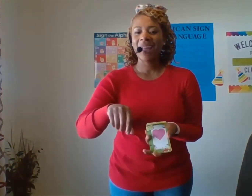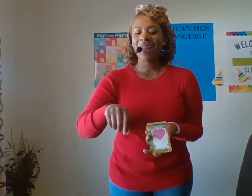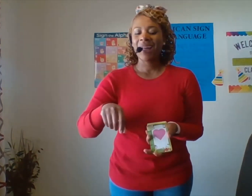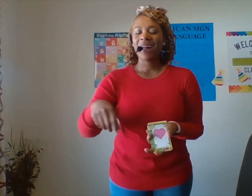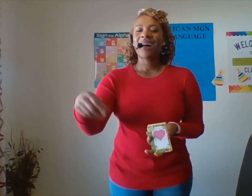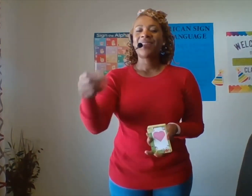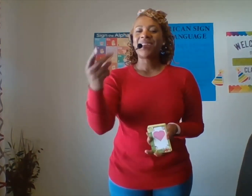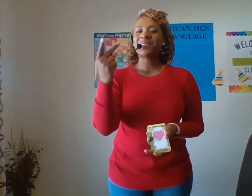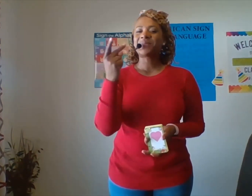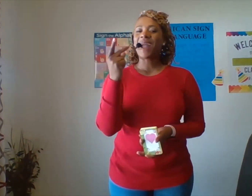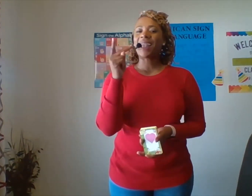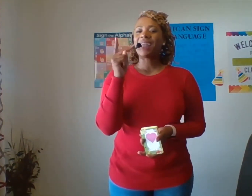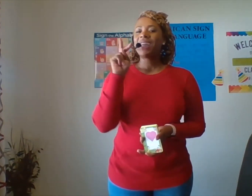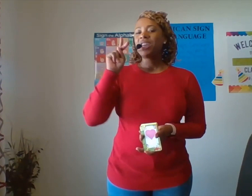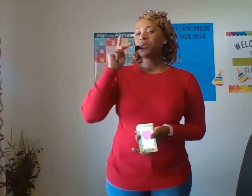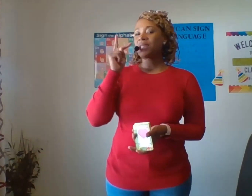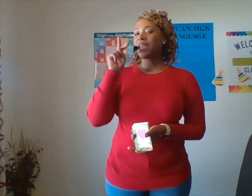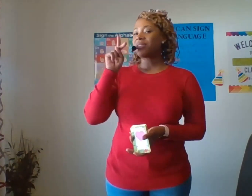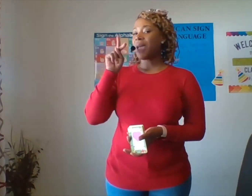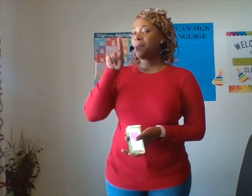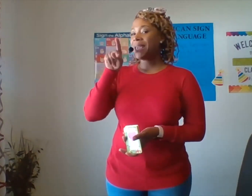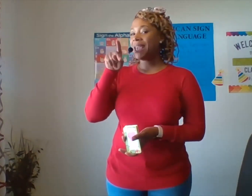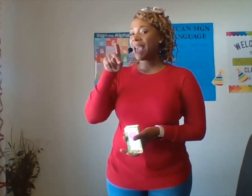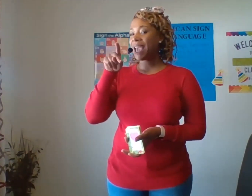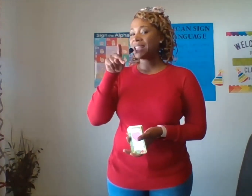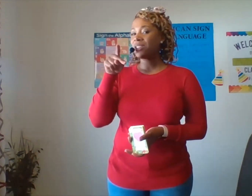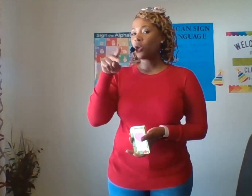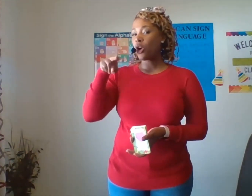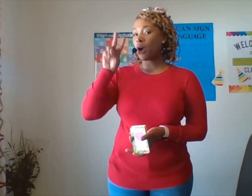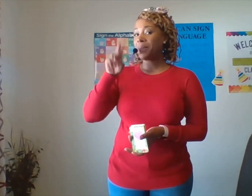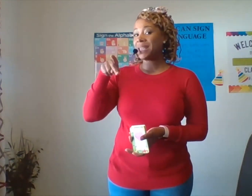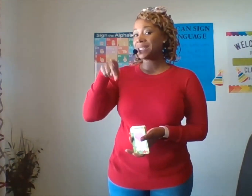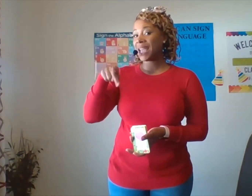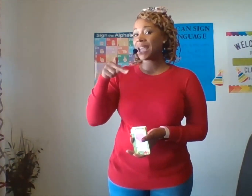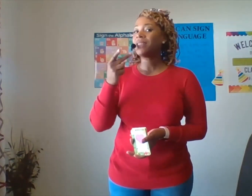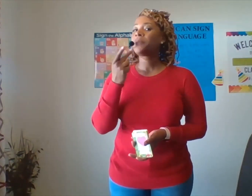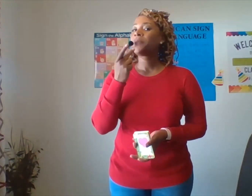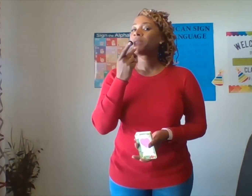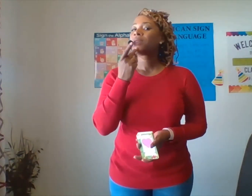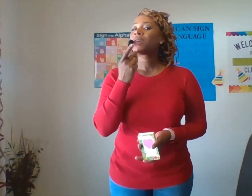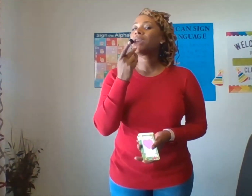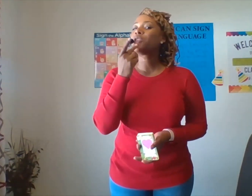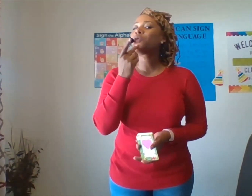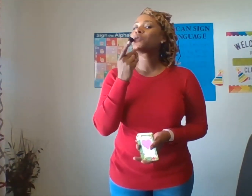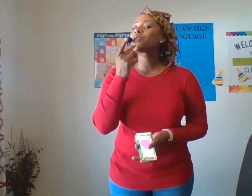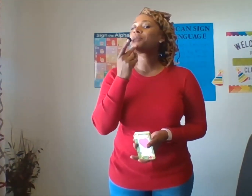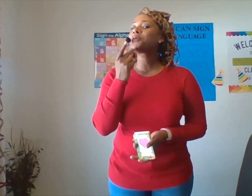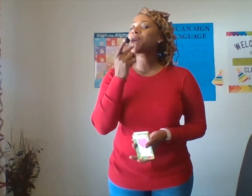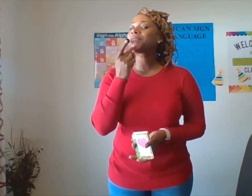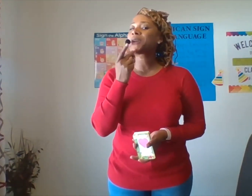that's right you take that pee hand or piece head and you rub it right down